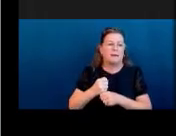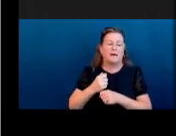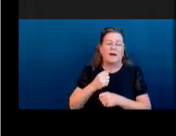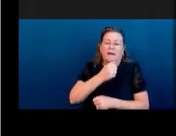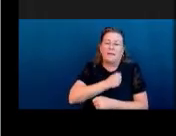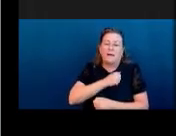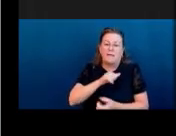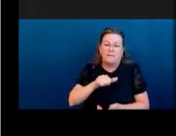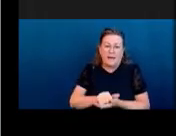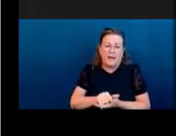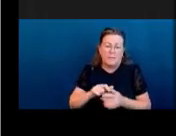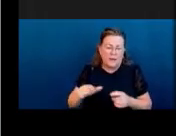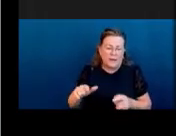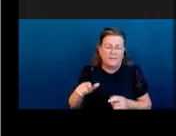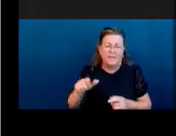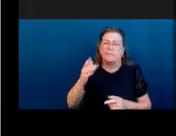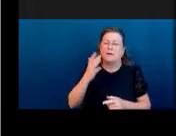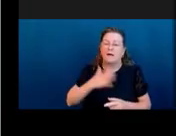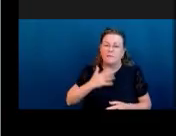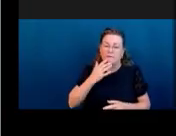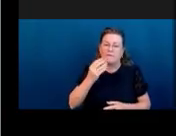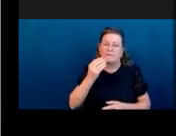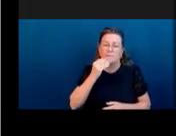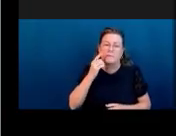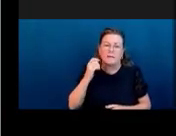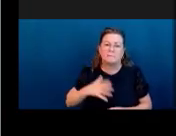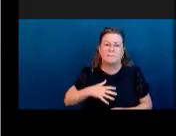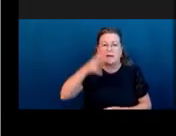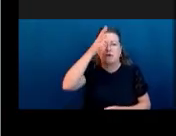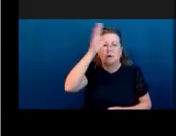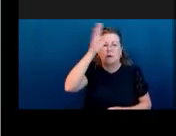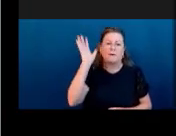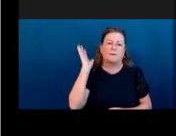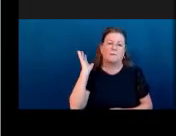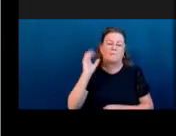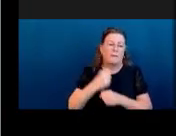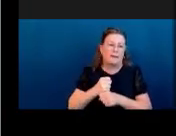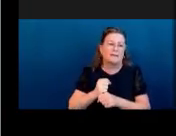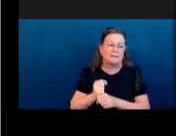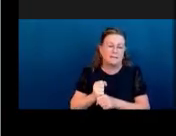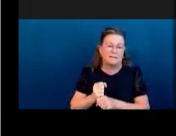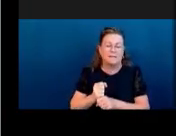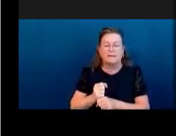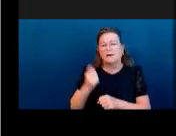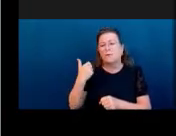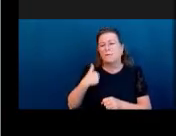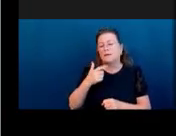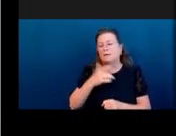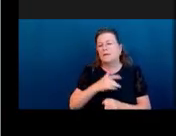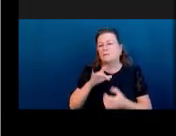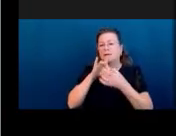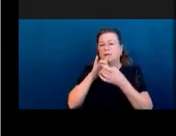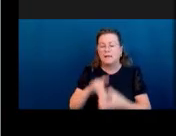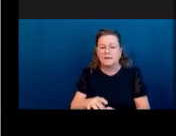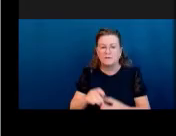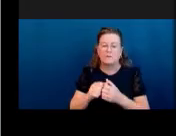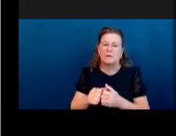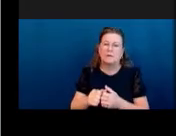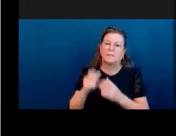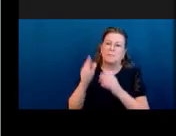used to make them. A lot of our foods have this connection to a person or a memory. I often will ask parents like tell me if you